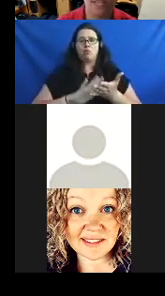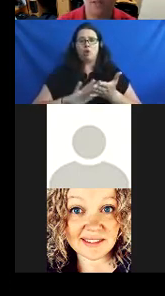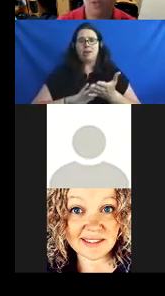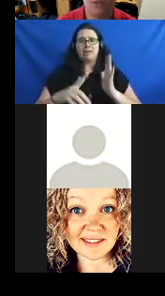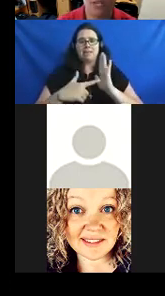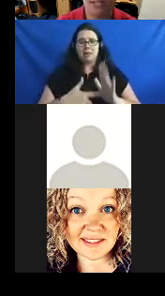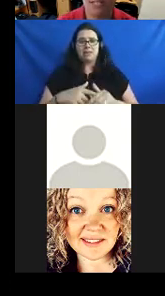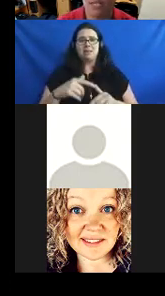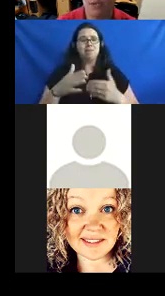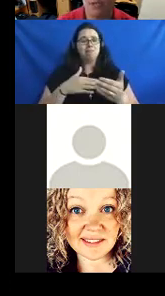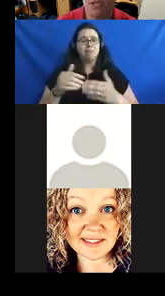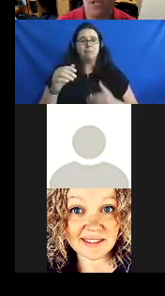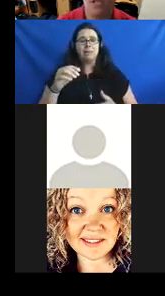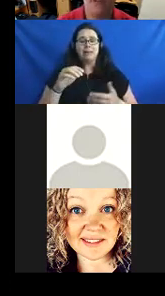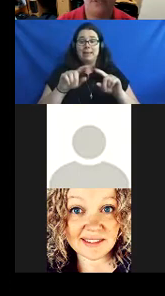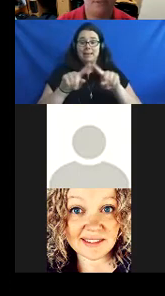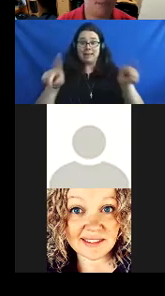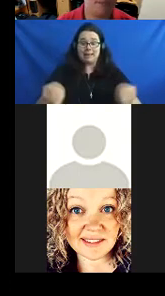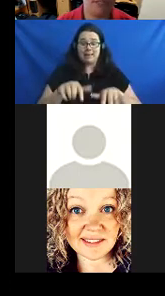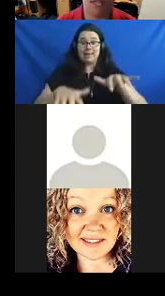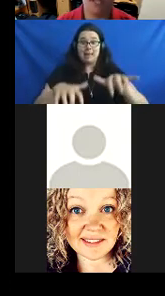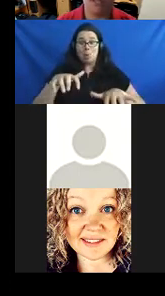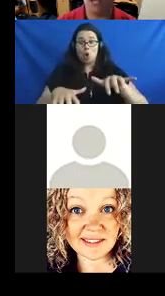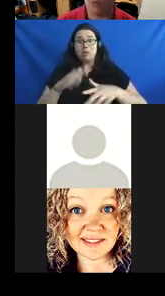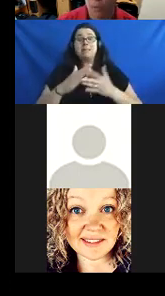WHETHER IT HAS A KEYBOARDS, THERE ARE OPTIONS WITH QWERTY